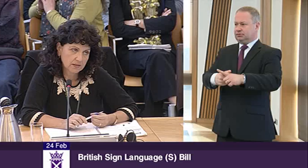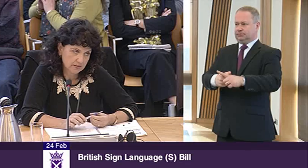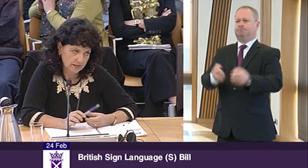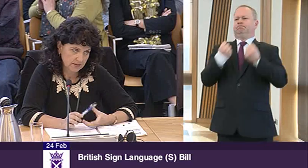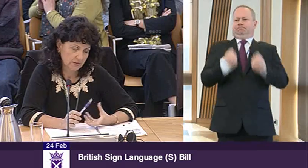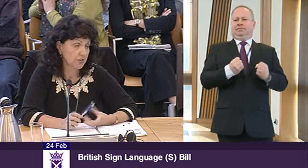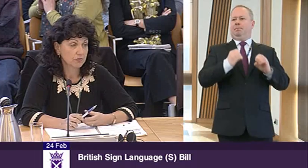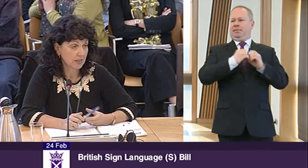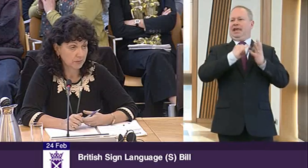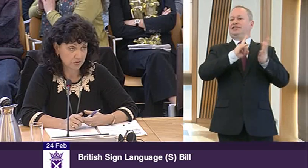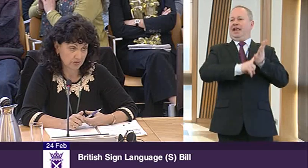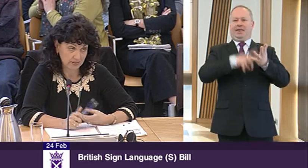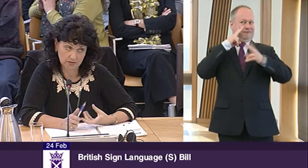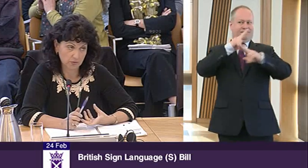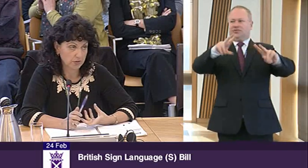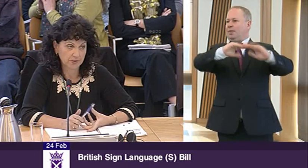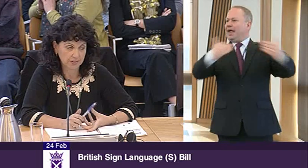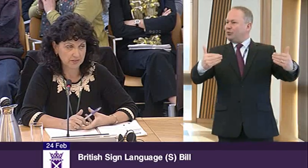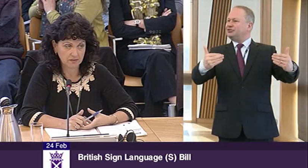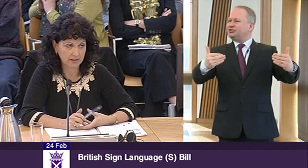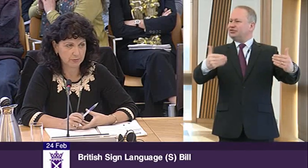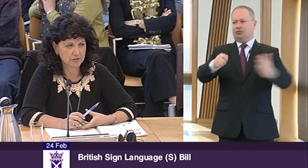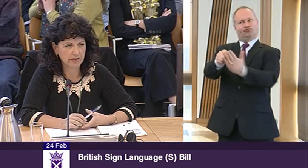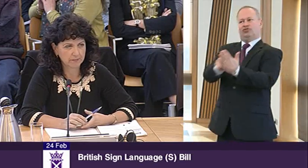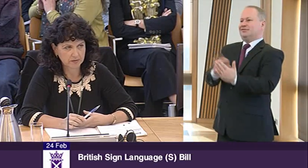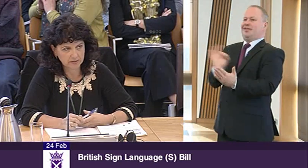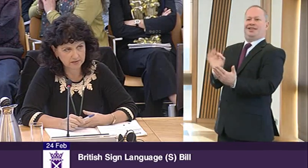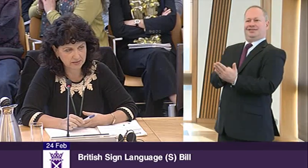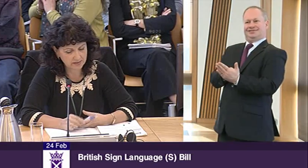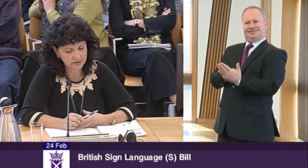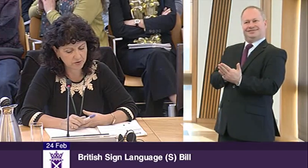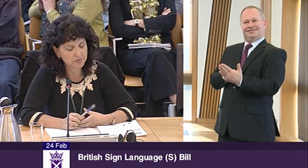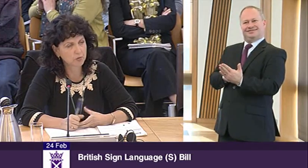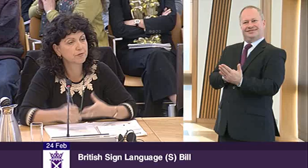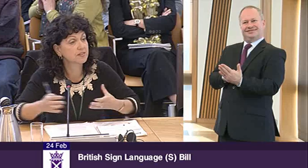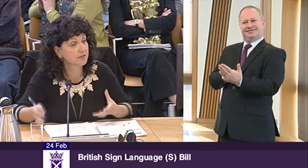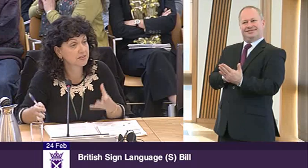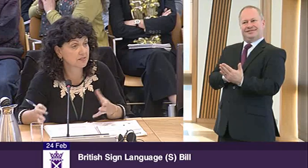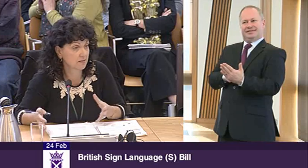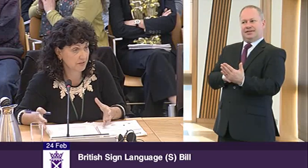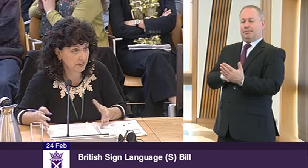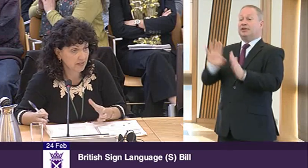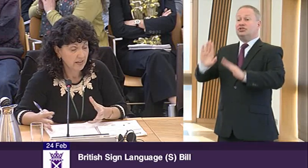Maria Dick: BSL is a visual language, not a written language. In terms of service delivery,